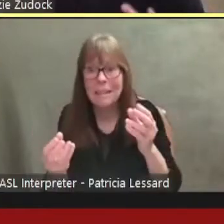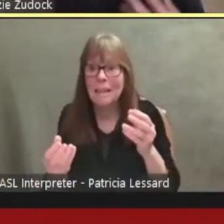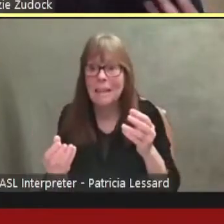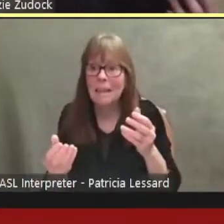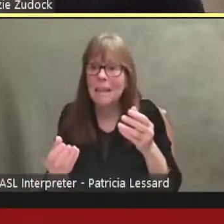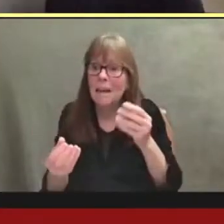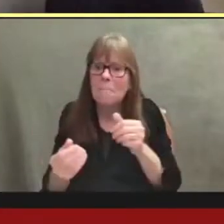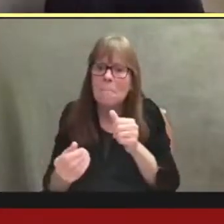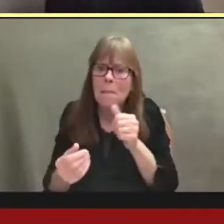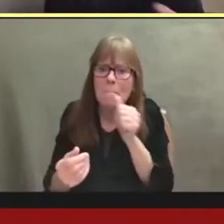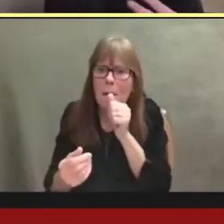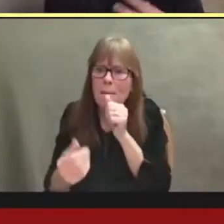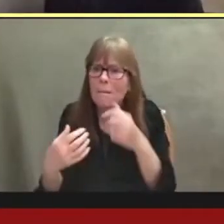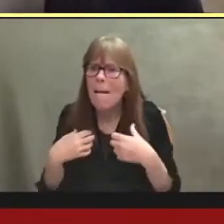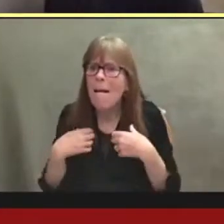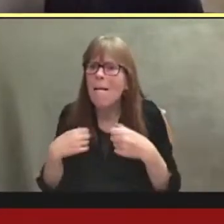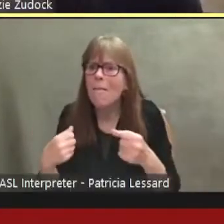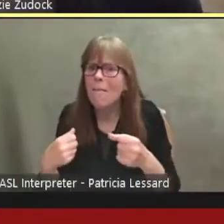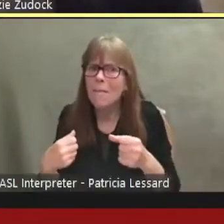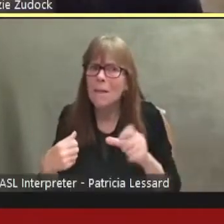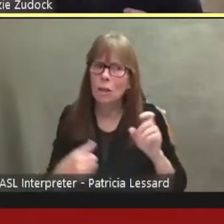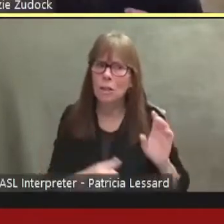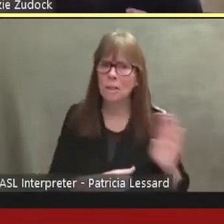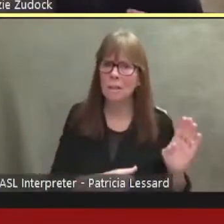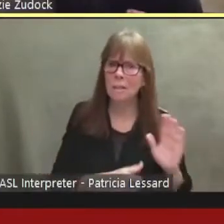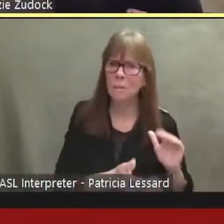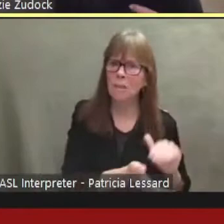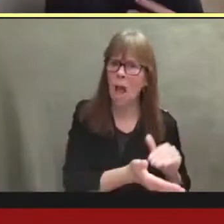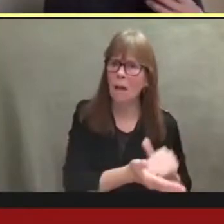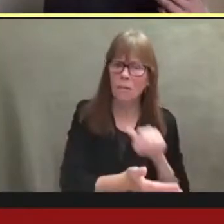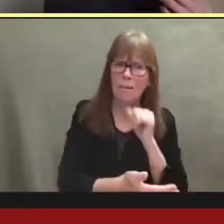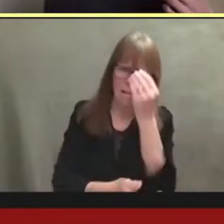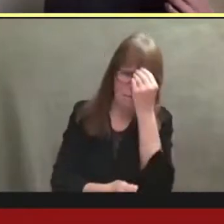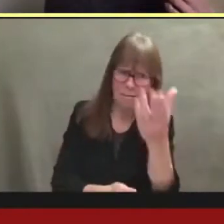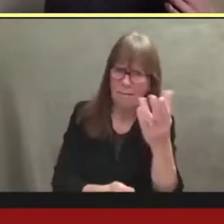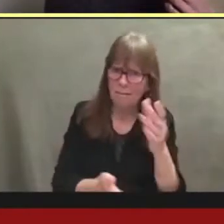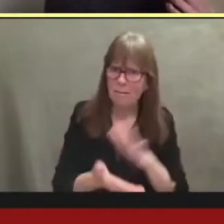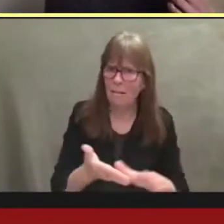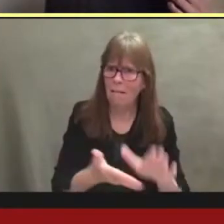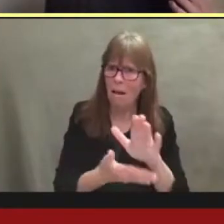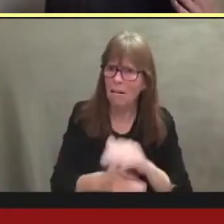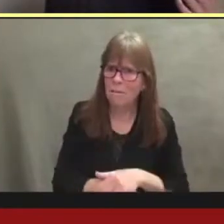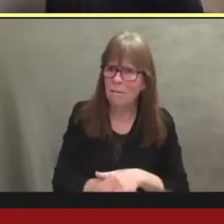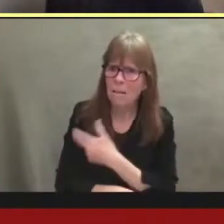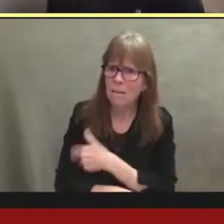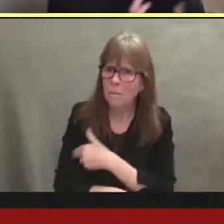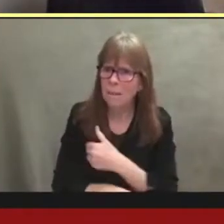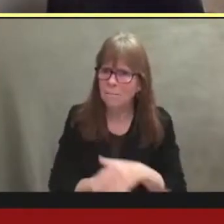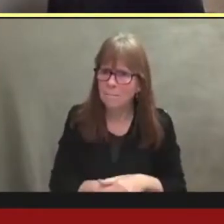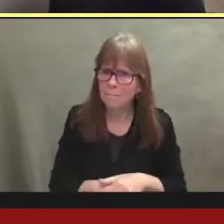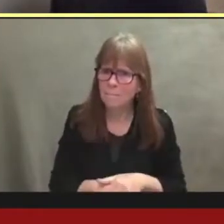health information between me and my doctor. Yeah. So let's move on to the second slide.